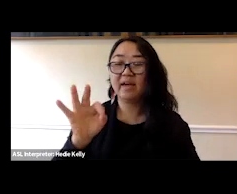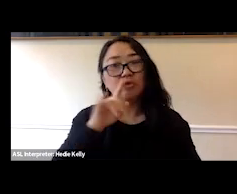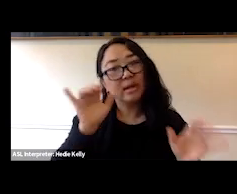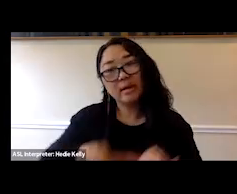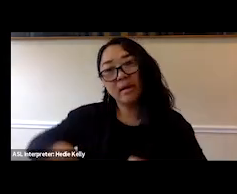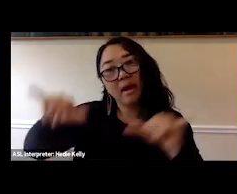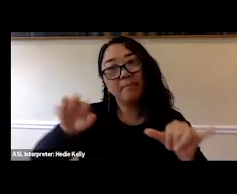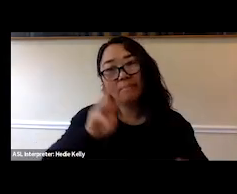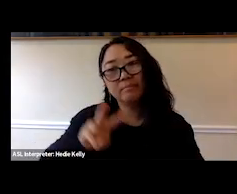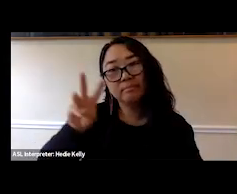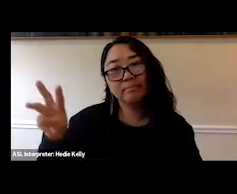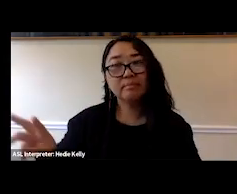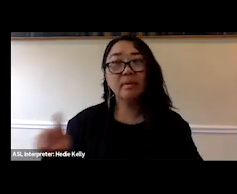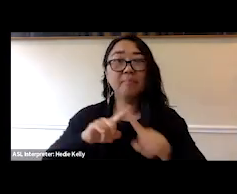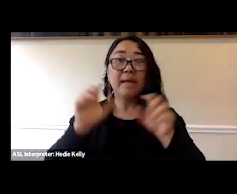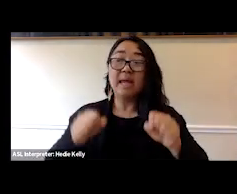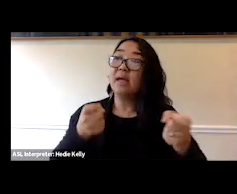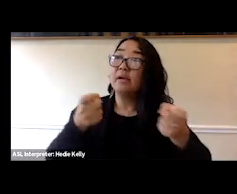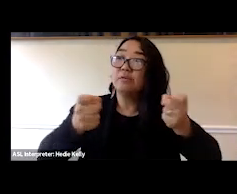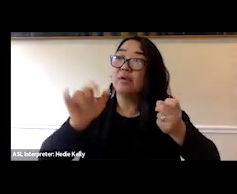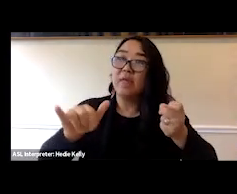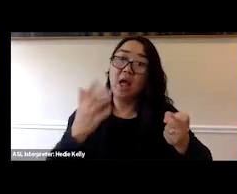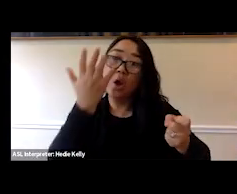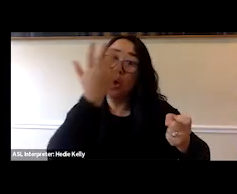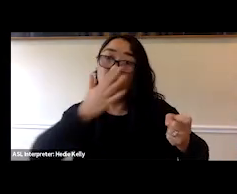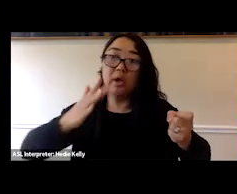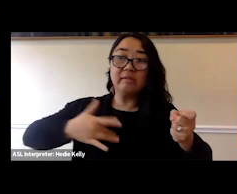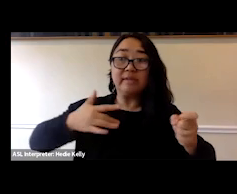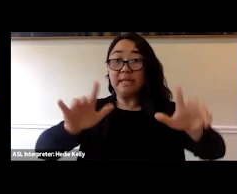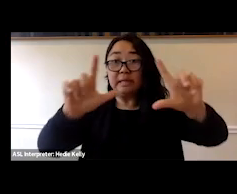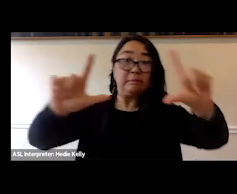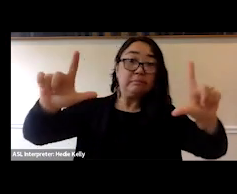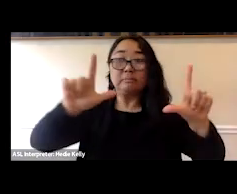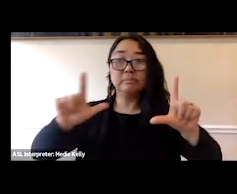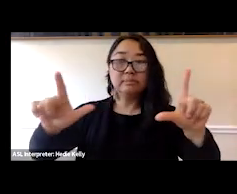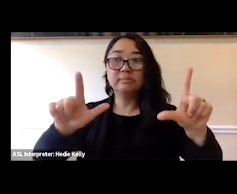can control the look and feel, as well as the reading order and the headings.